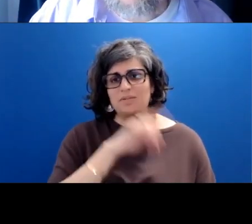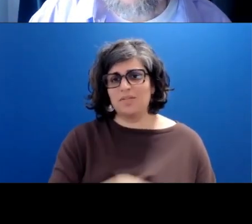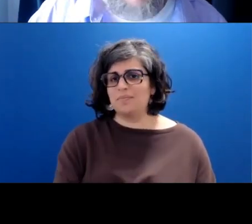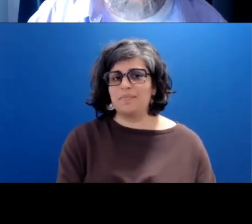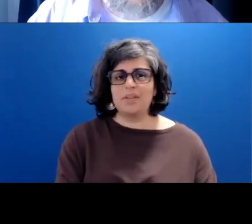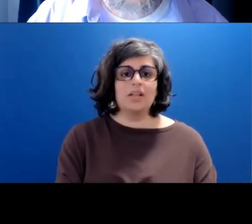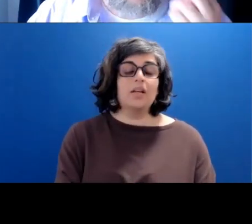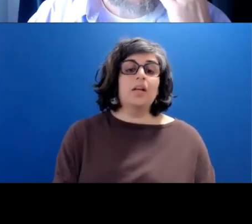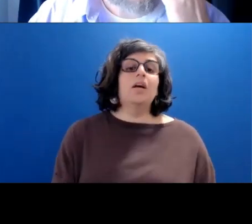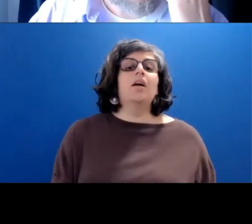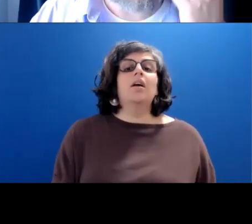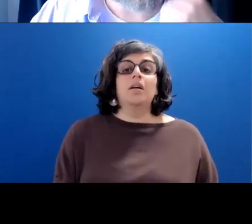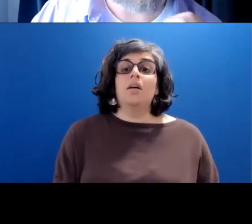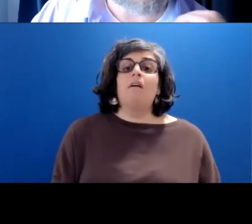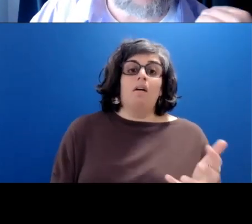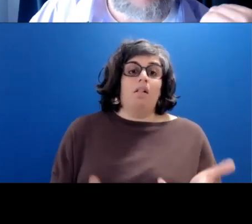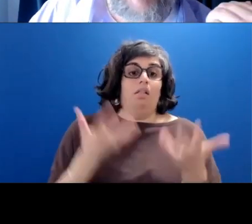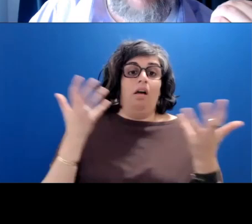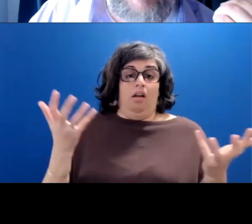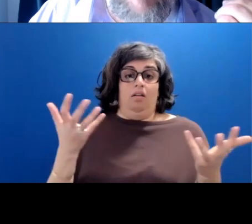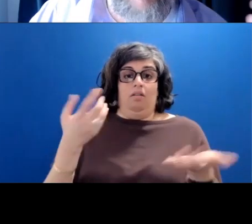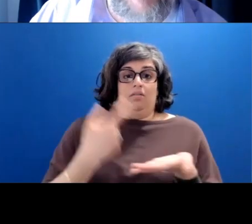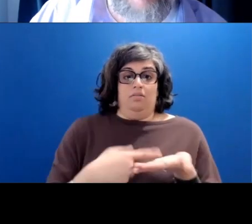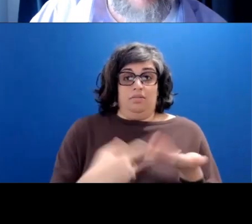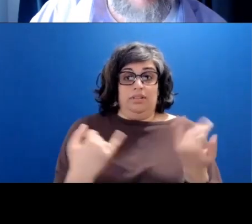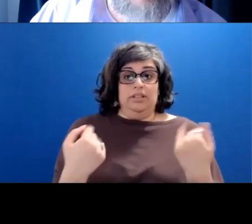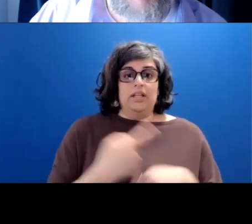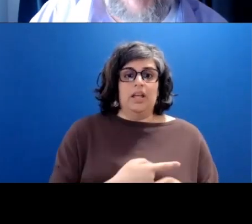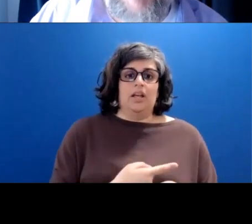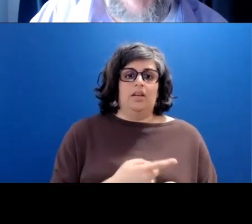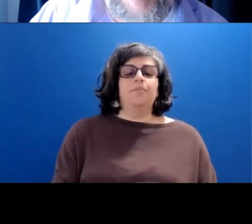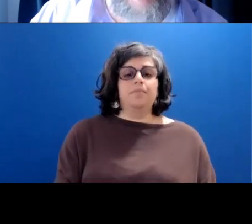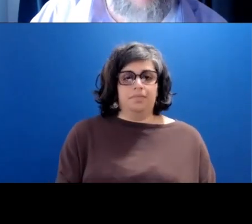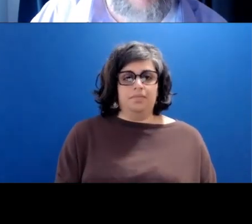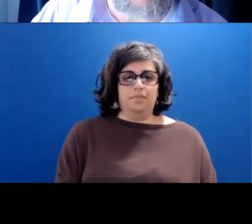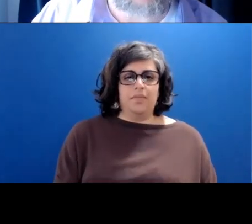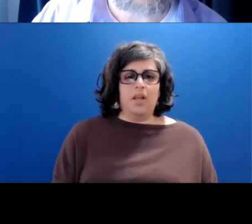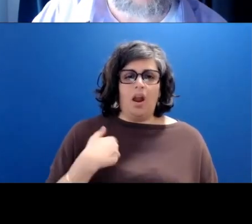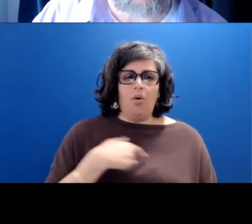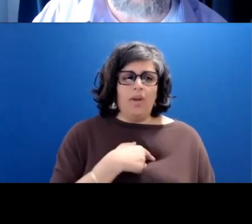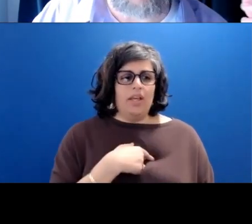So a lot of what we're talking about today is, is really about are we pathologizing folks?